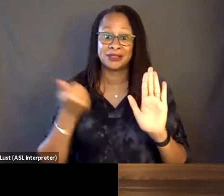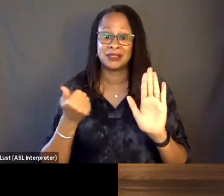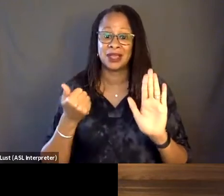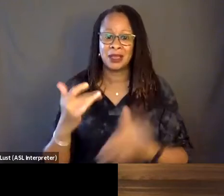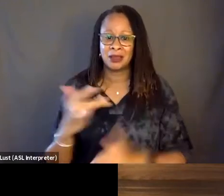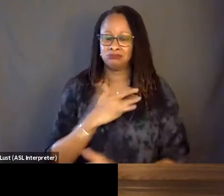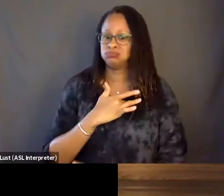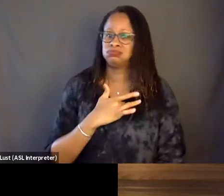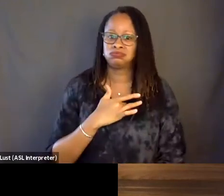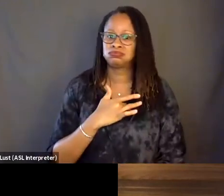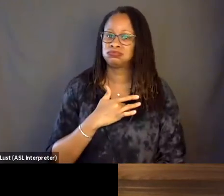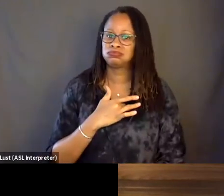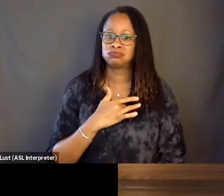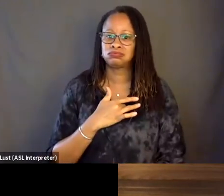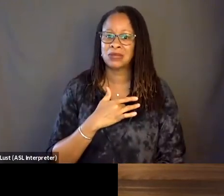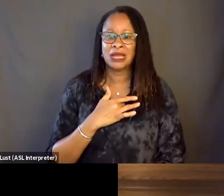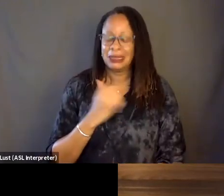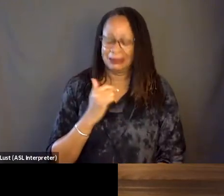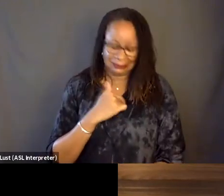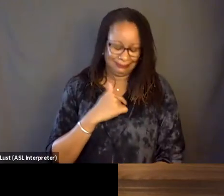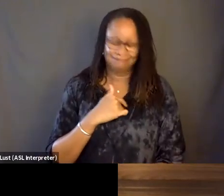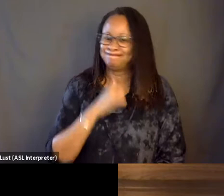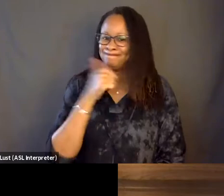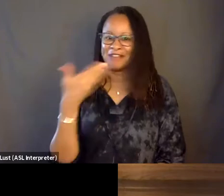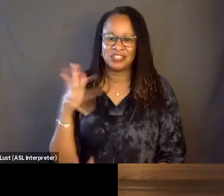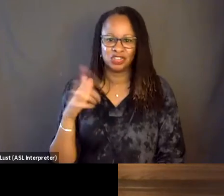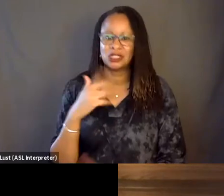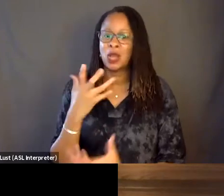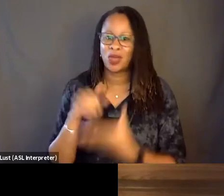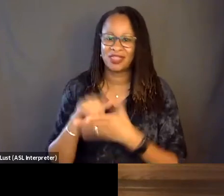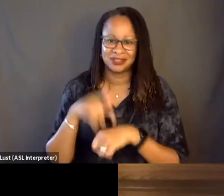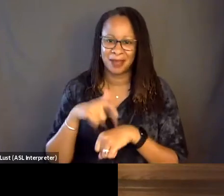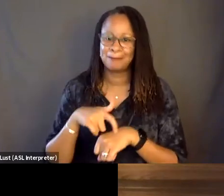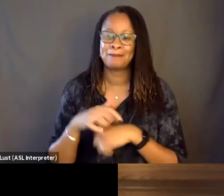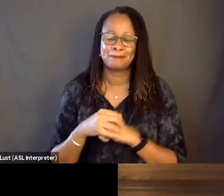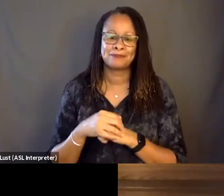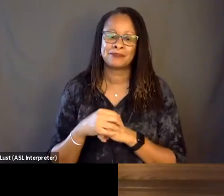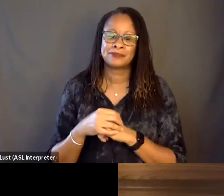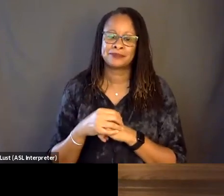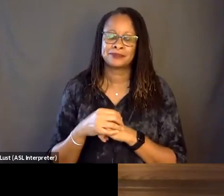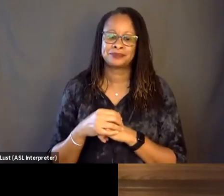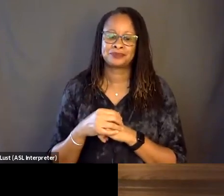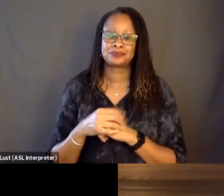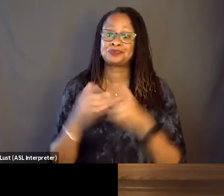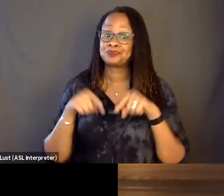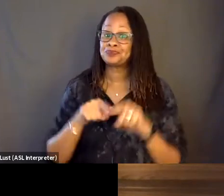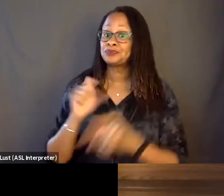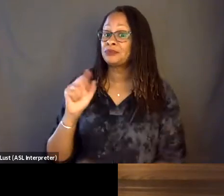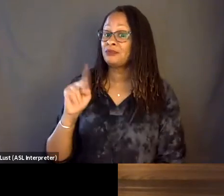it was like, the film's not finished. I want that time. And so, while Sundance was wonderful